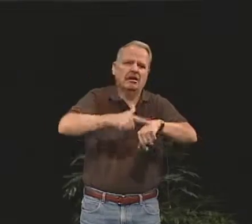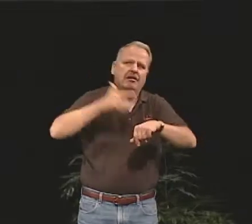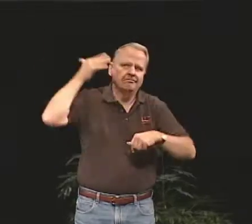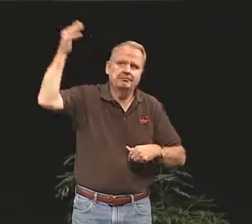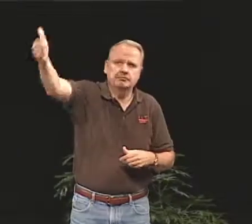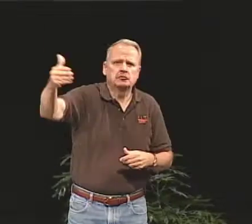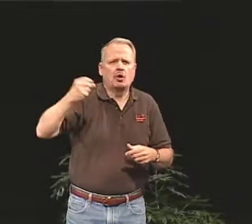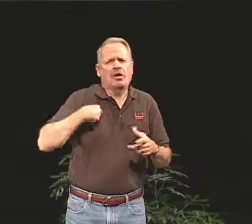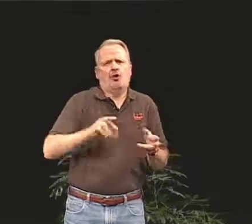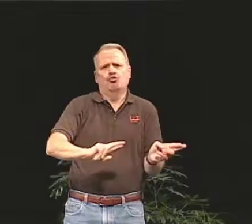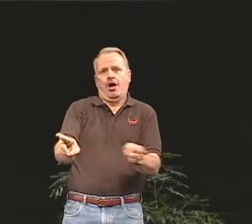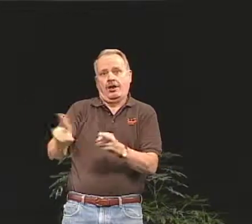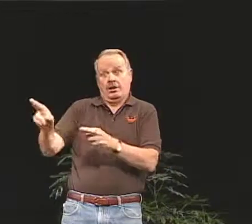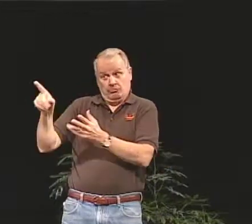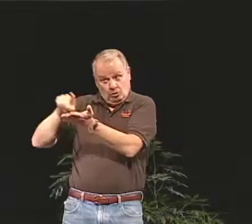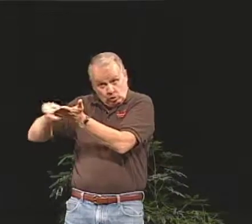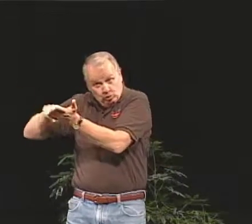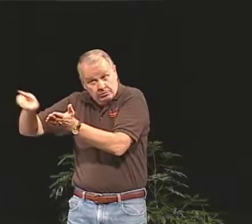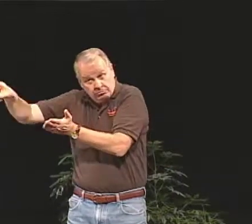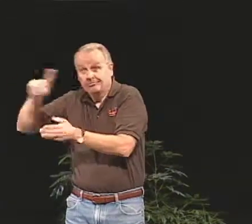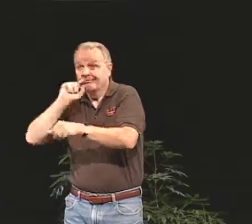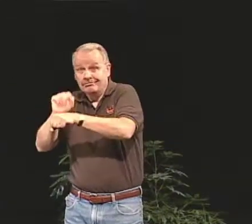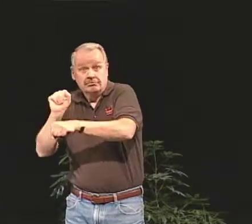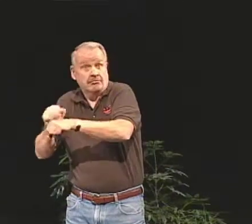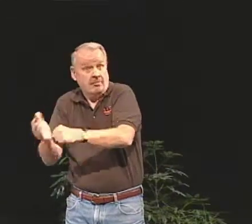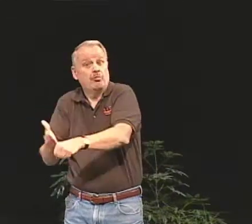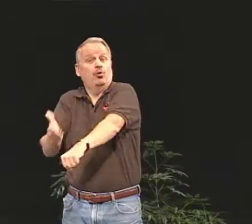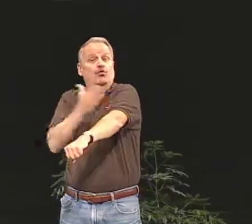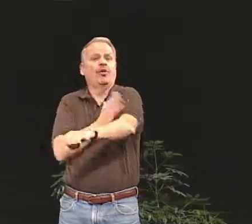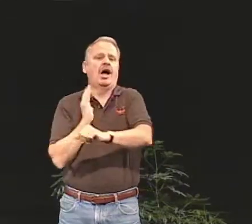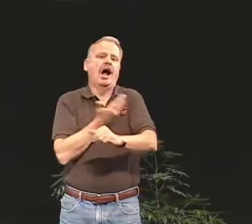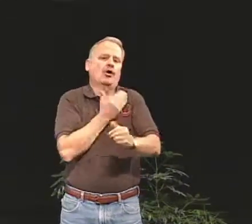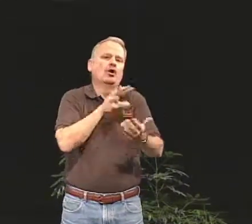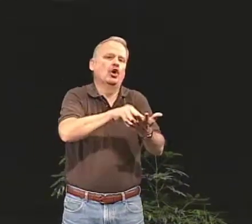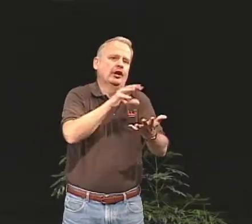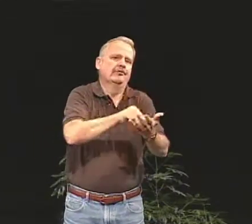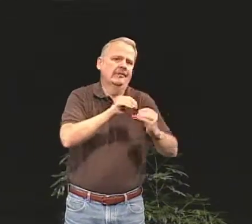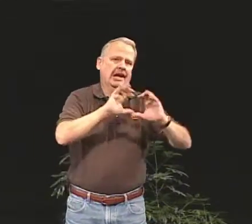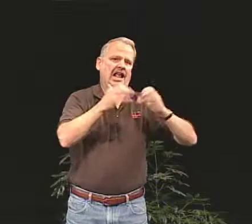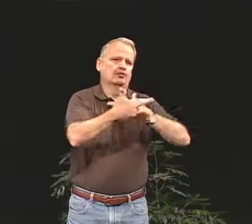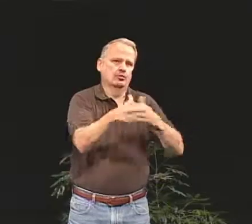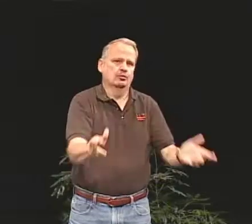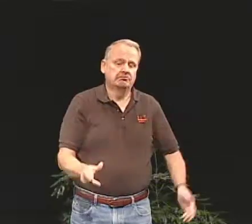You know, we're sure that down the road, it will come. Like a see-through TV.